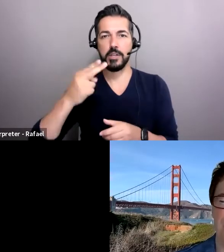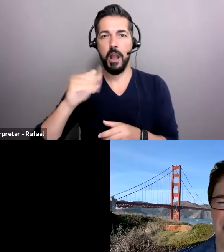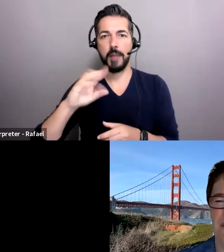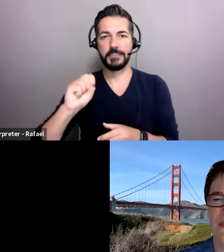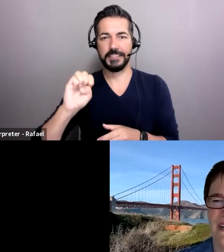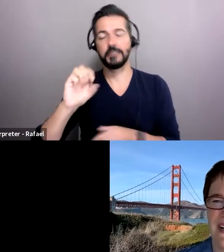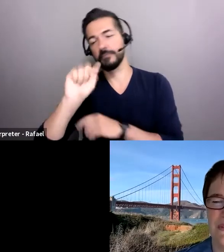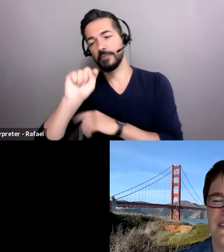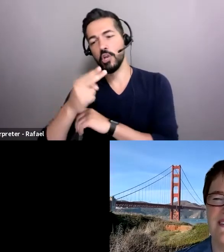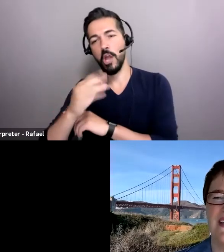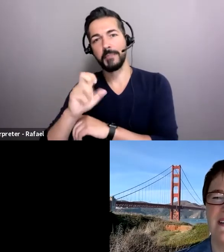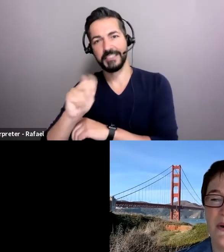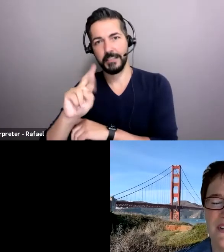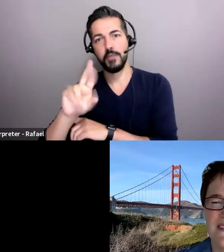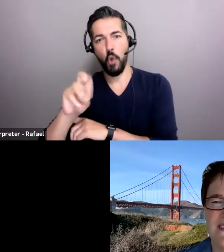software for accountants and lawyers.